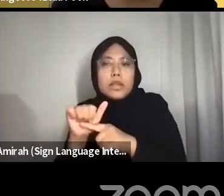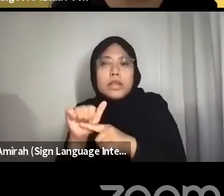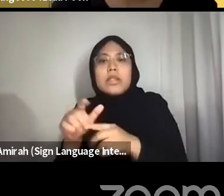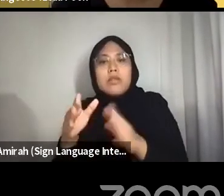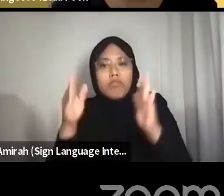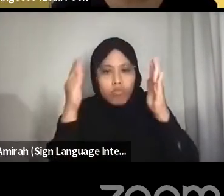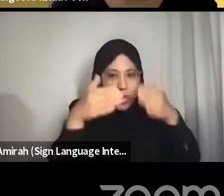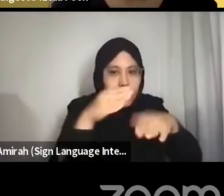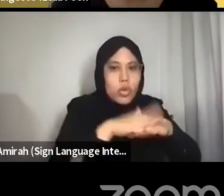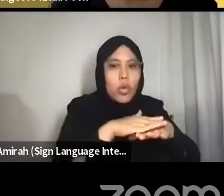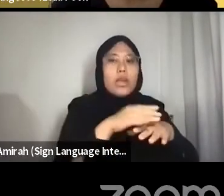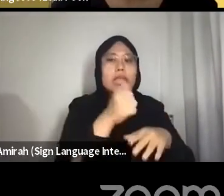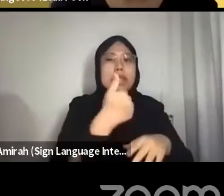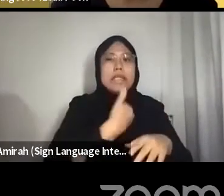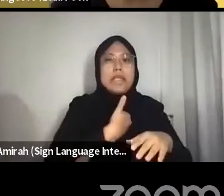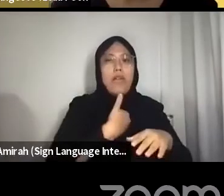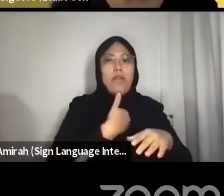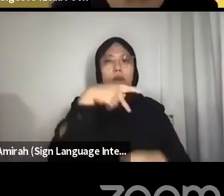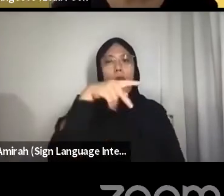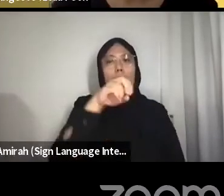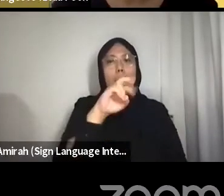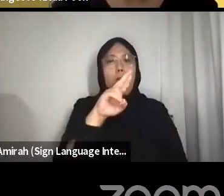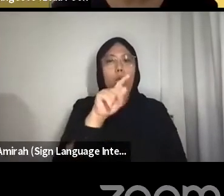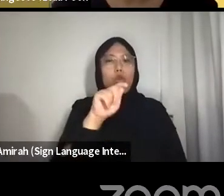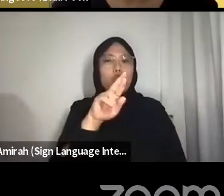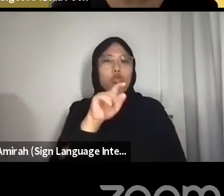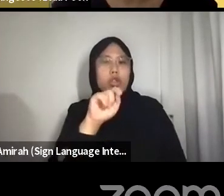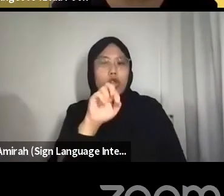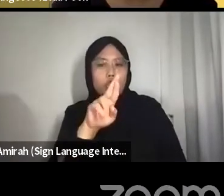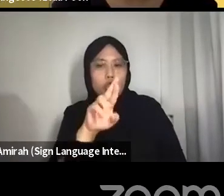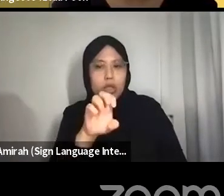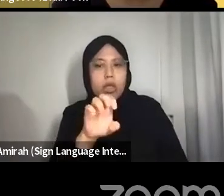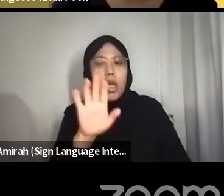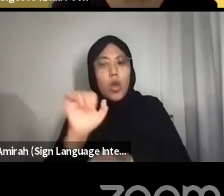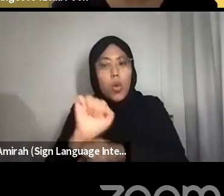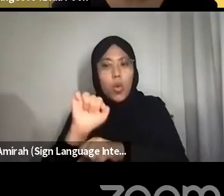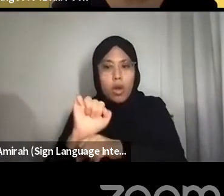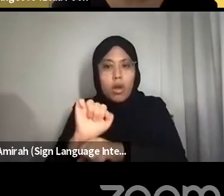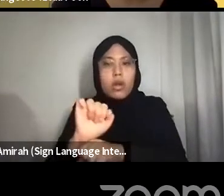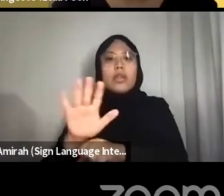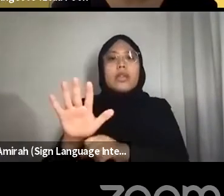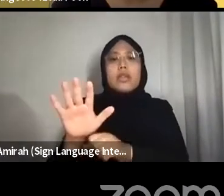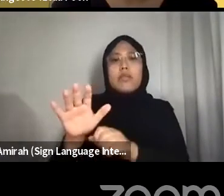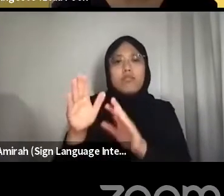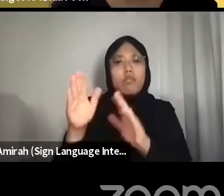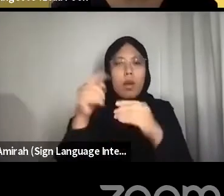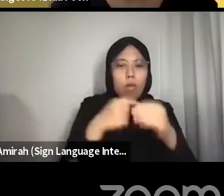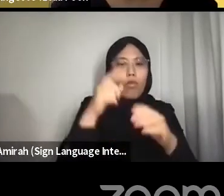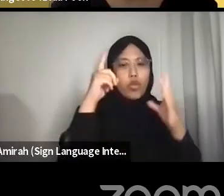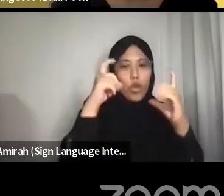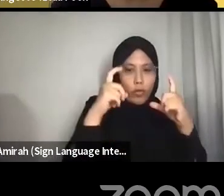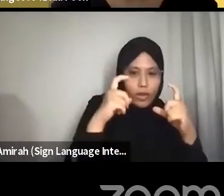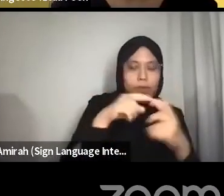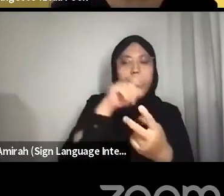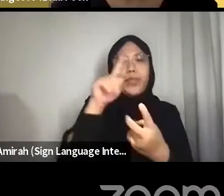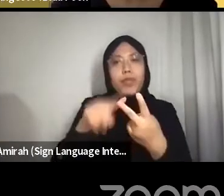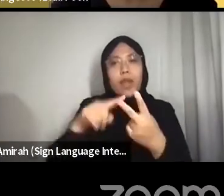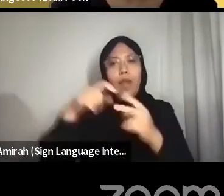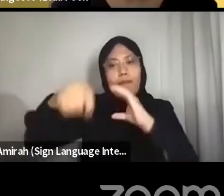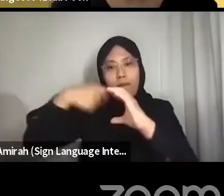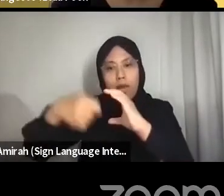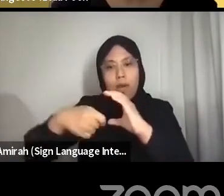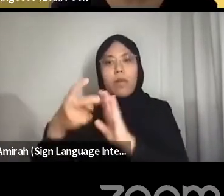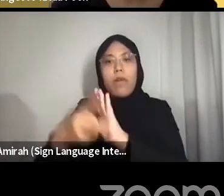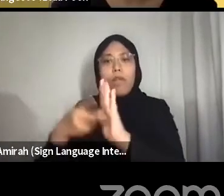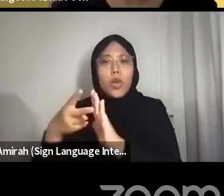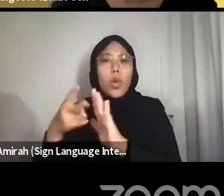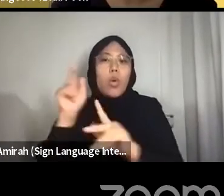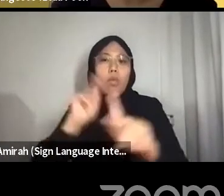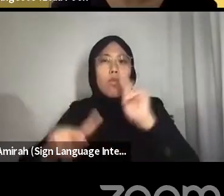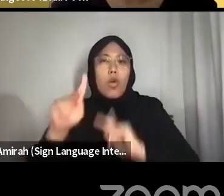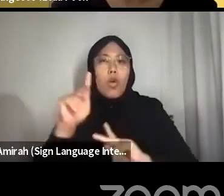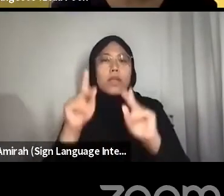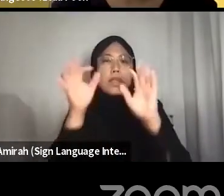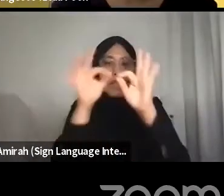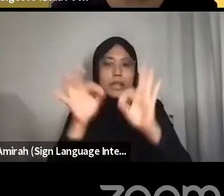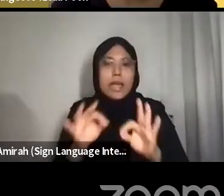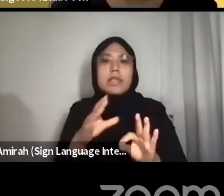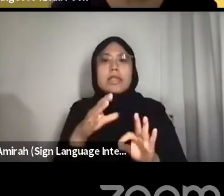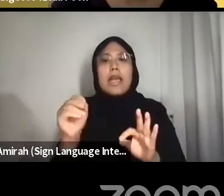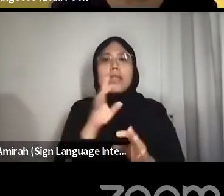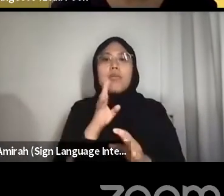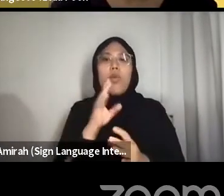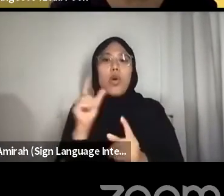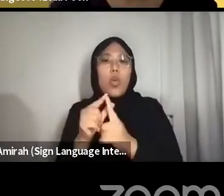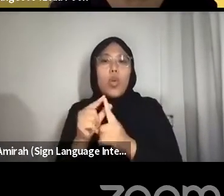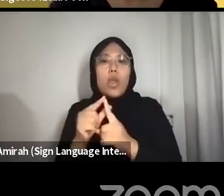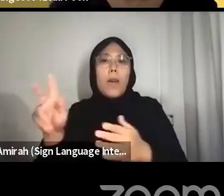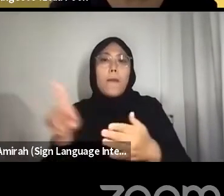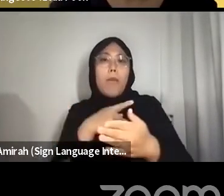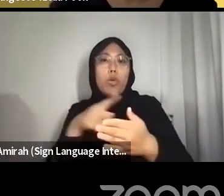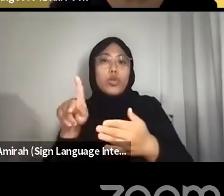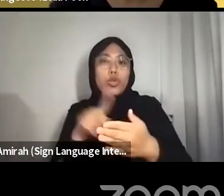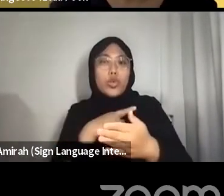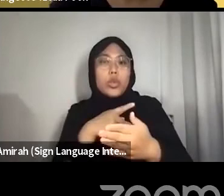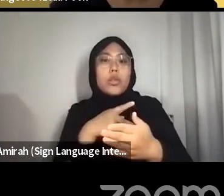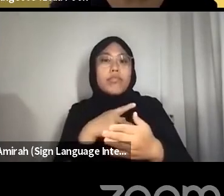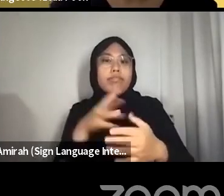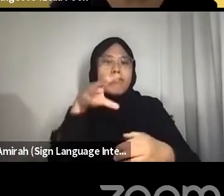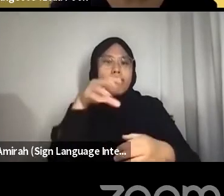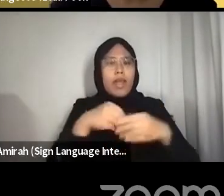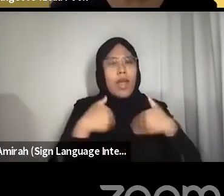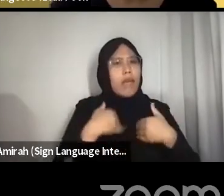Their works span the disciplines of photography, film, video, performance, text and spoken word poetry that engage with ideas of belonging and identity